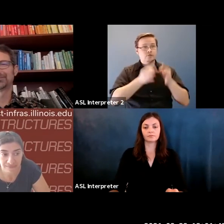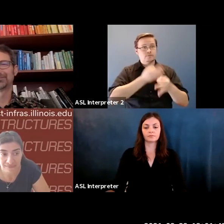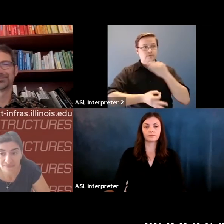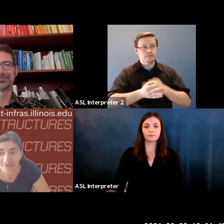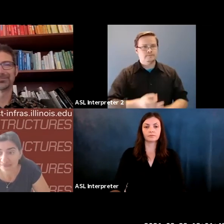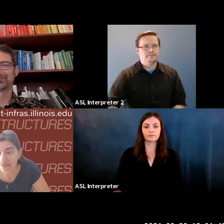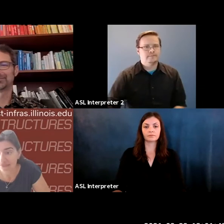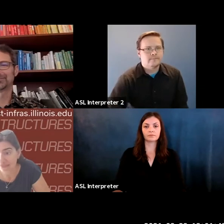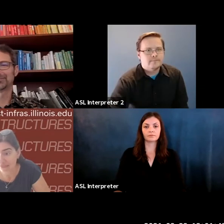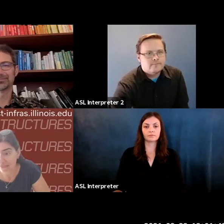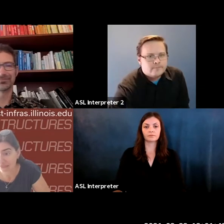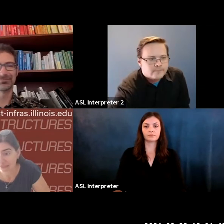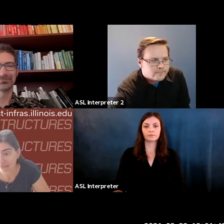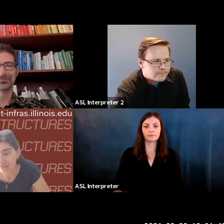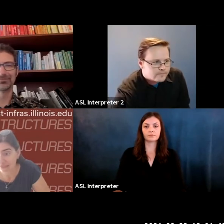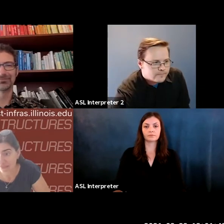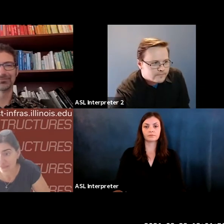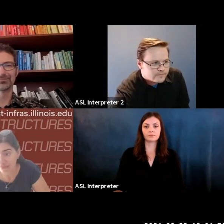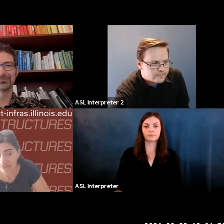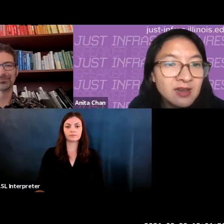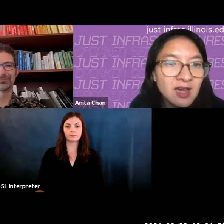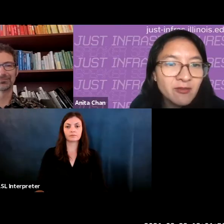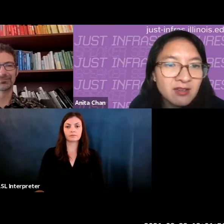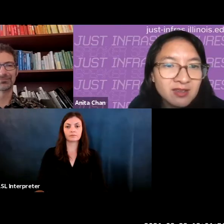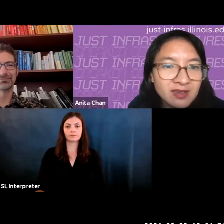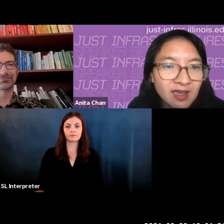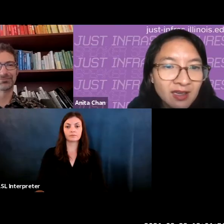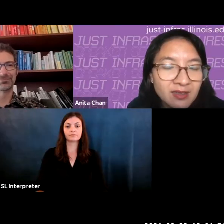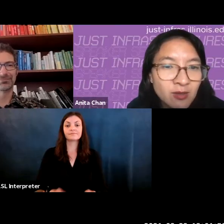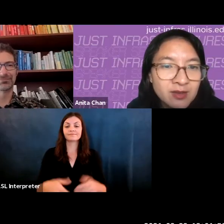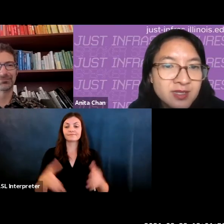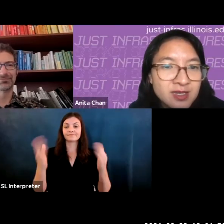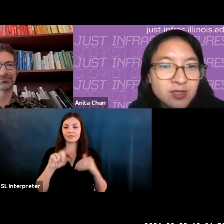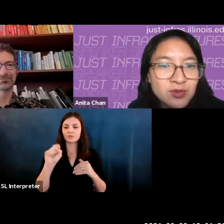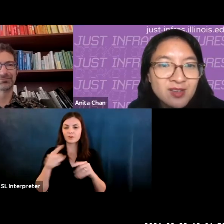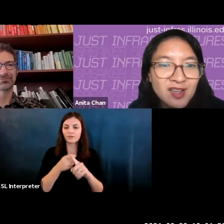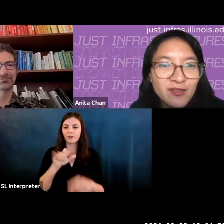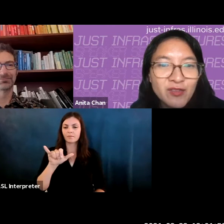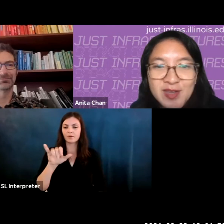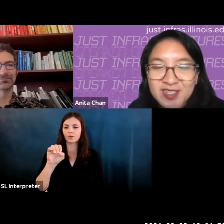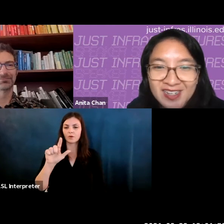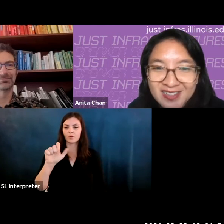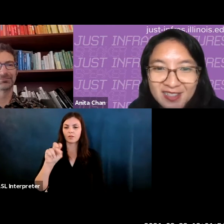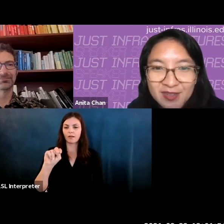Anita Chan: next question comes to us from young one a faculty at uc school of information sciences.